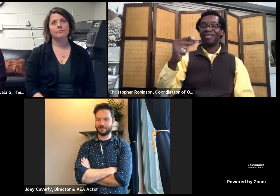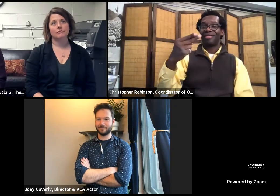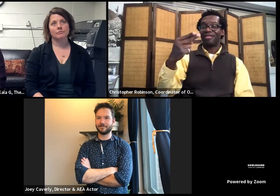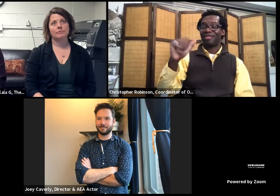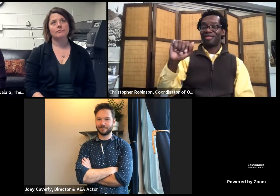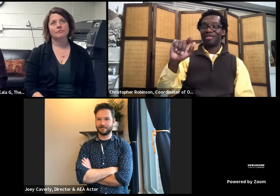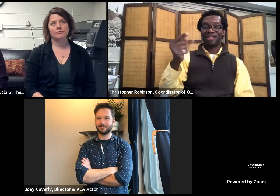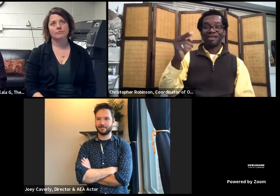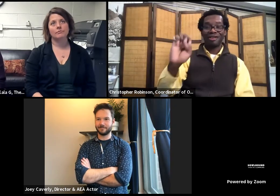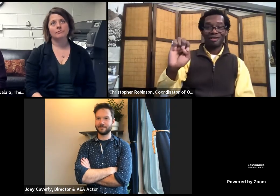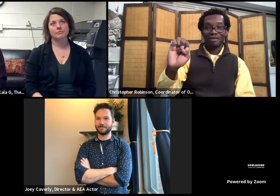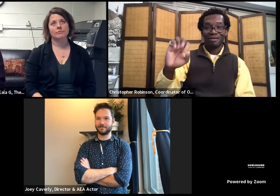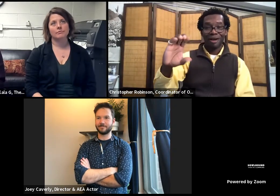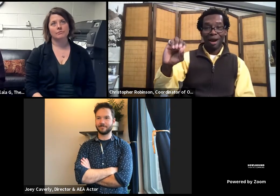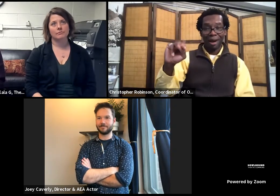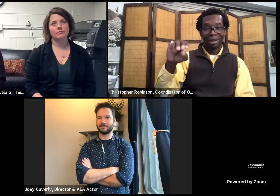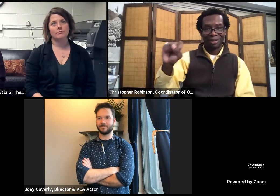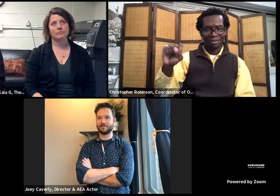and I wanna thank HowlRound who's hosted,